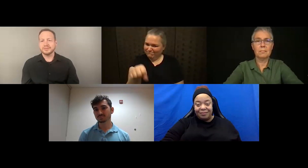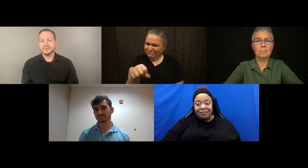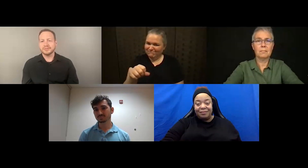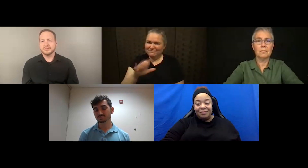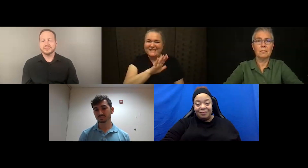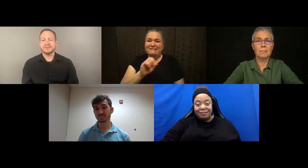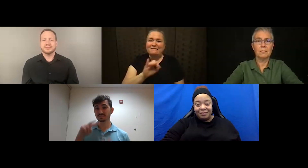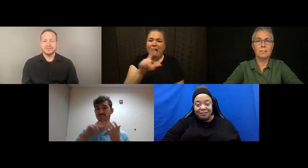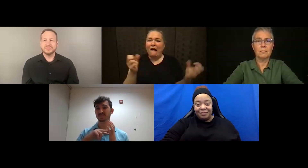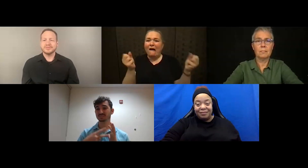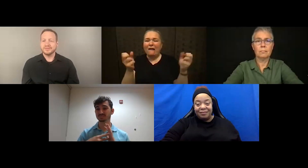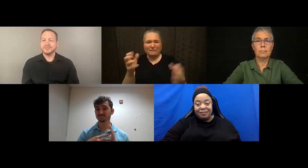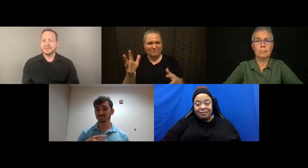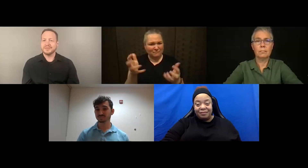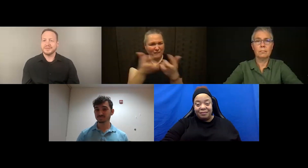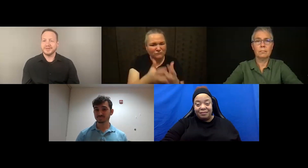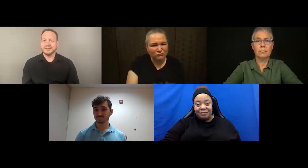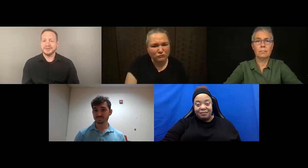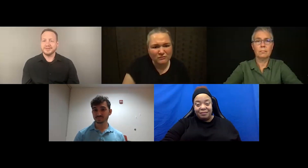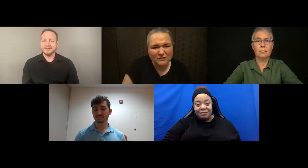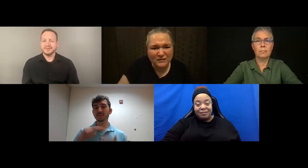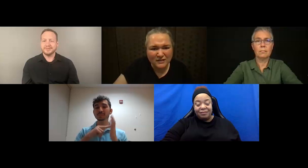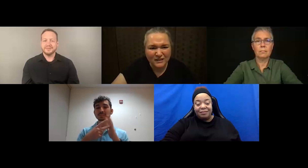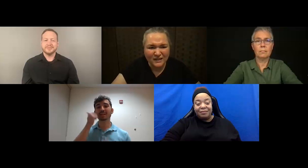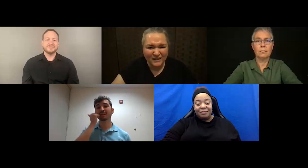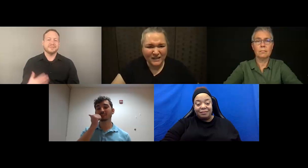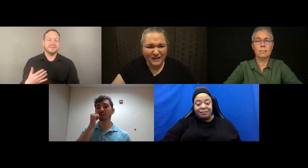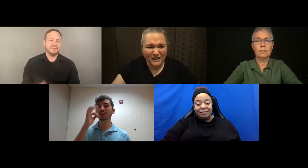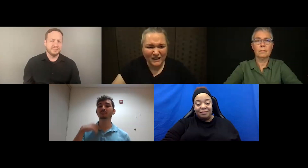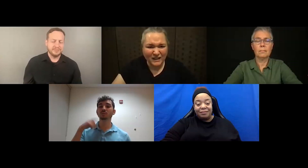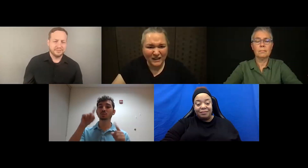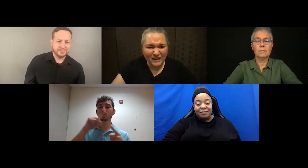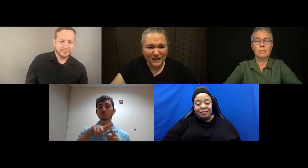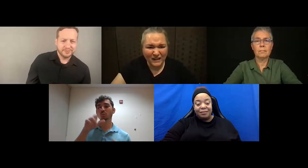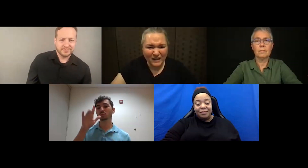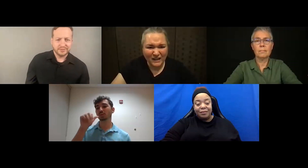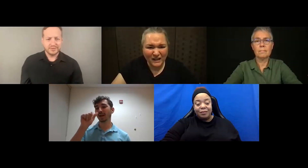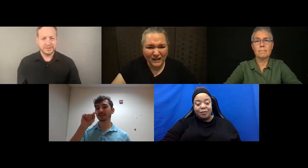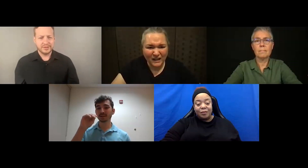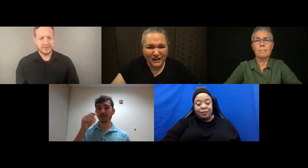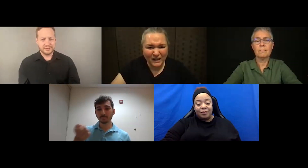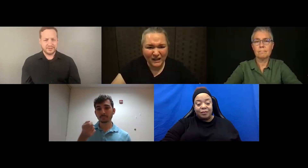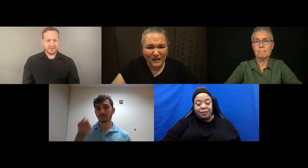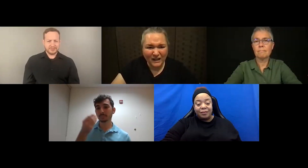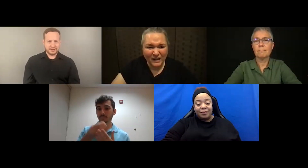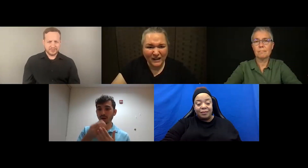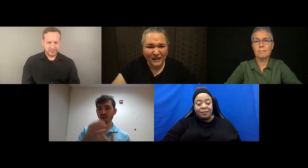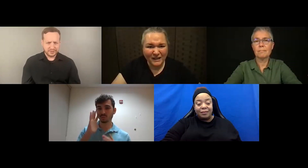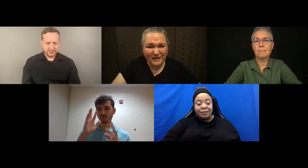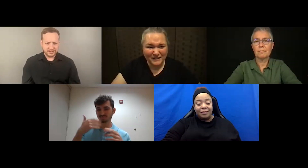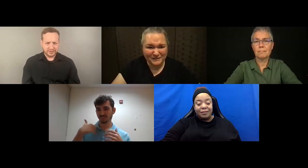message. Yeah. It will sign, it can match pretty well. Yoel: So, is it an everyday thing,